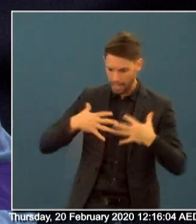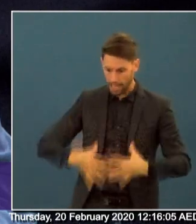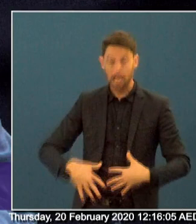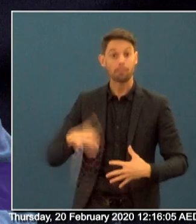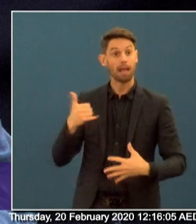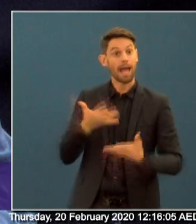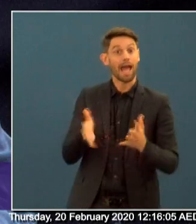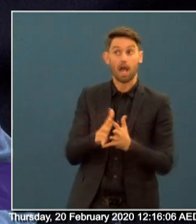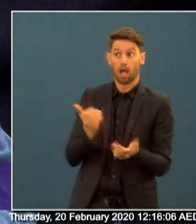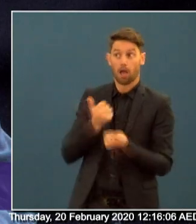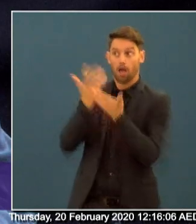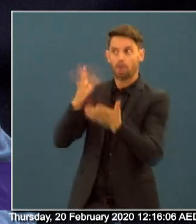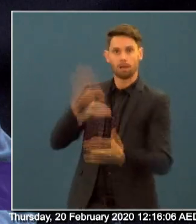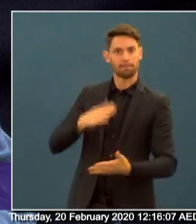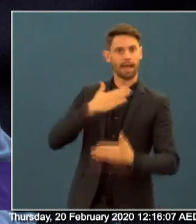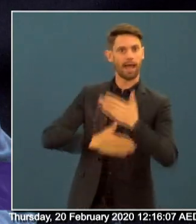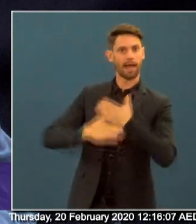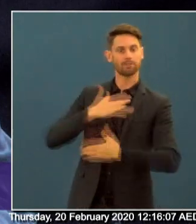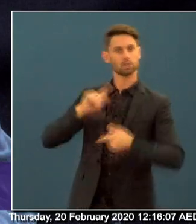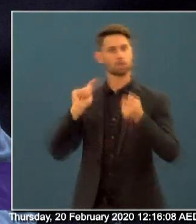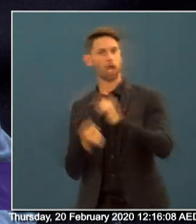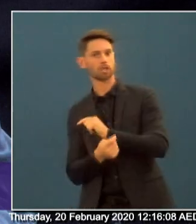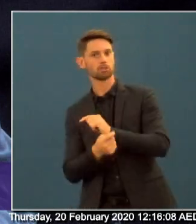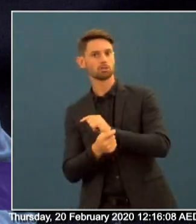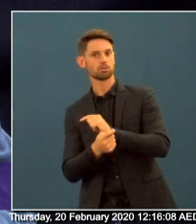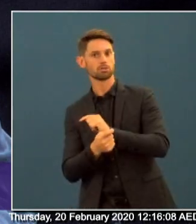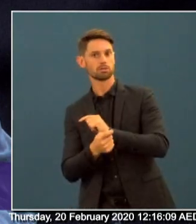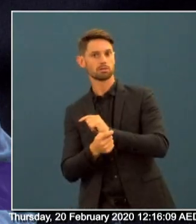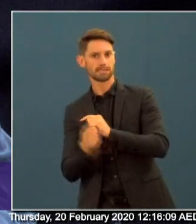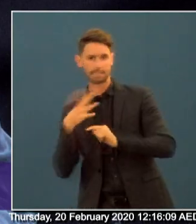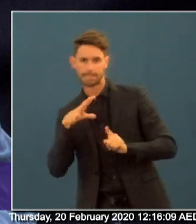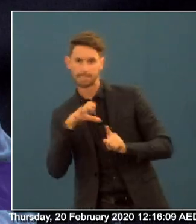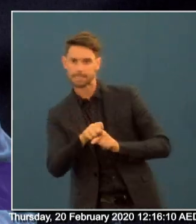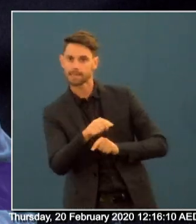And so it's a primary issue that is being brought to the attention of a